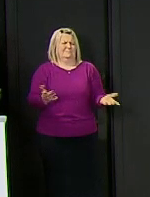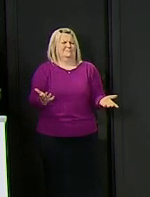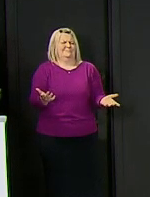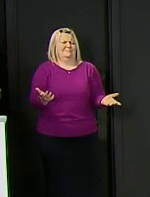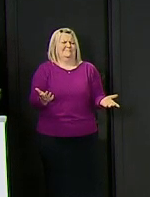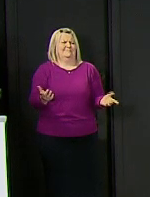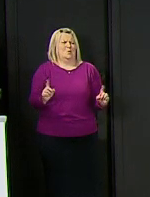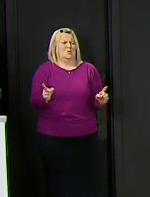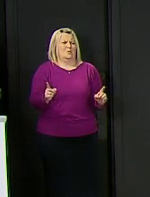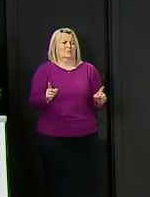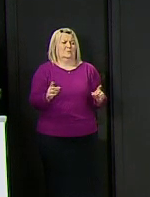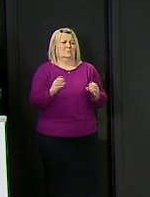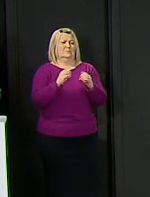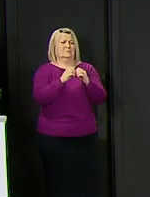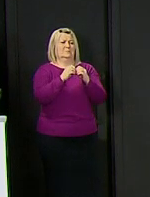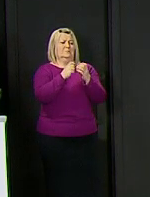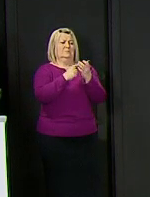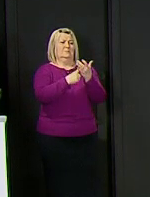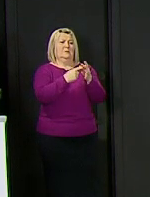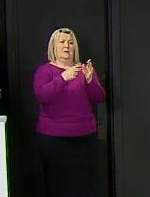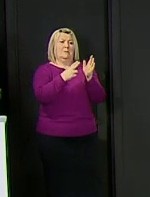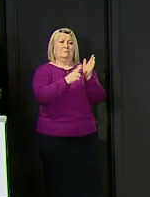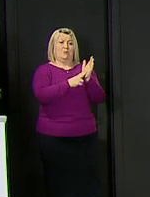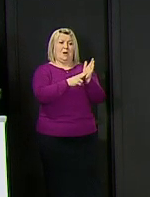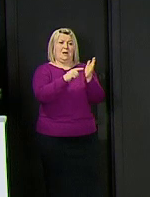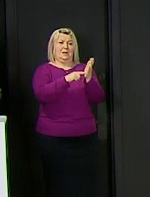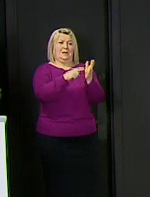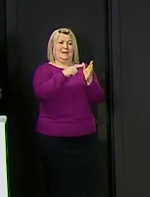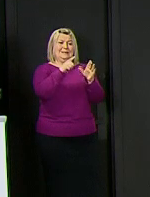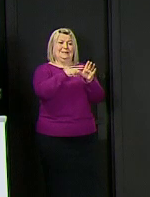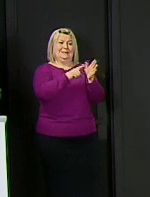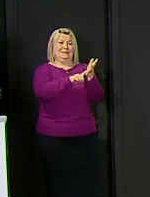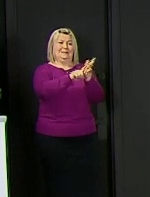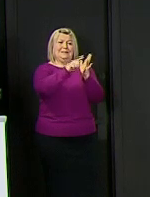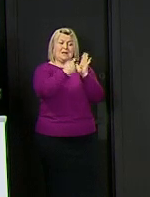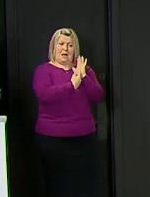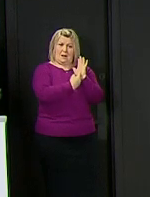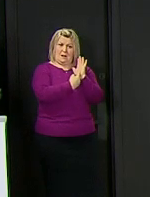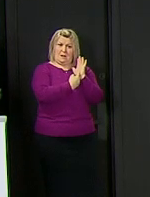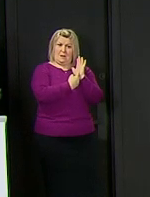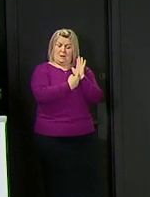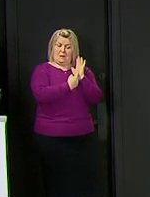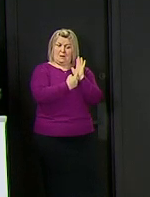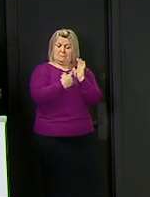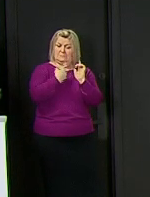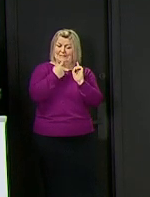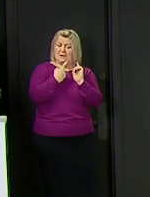Brian Taylor has suggested that a lot of SNP MSPs were being told by their constituents